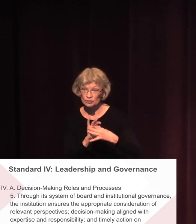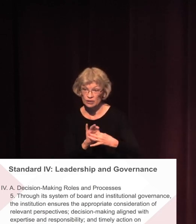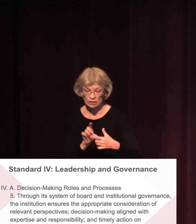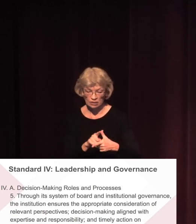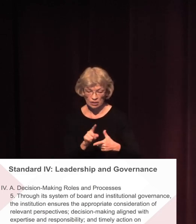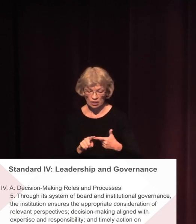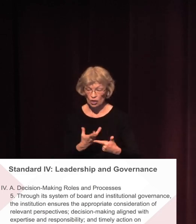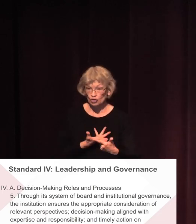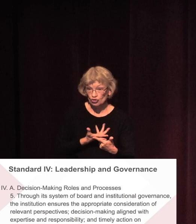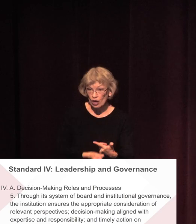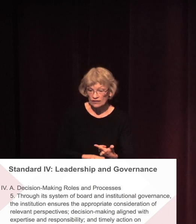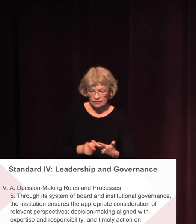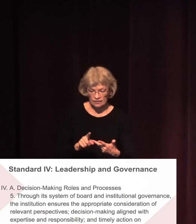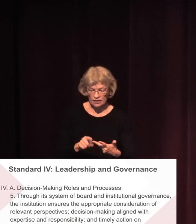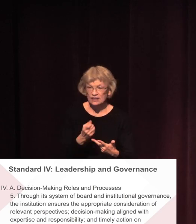serious concern related to engagement, trust, and safety.